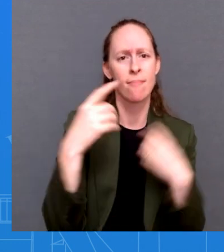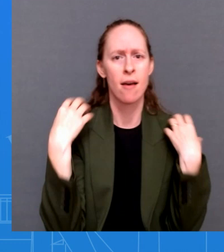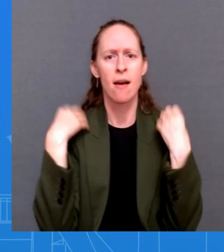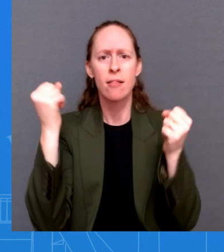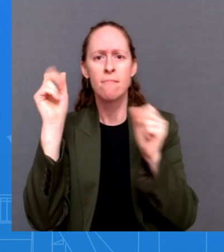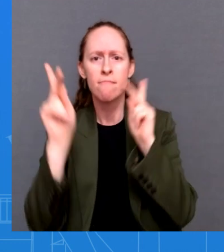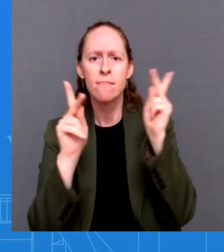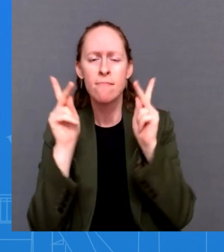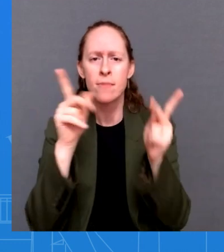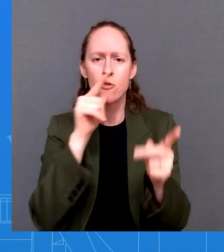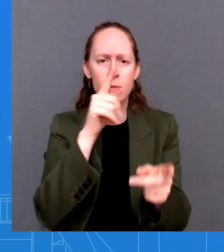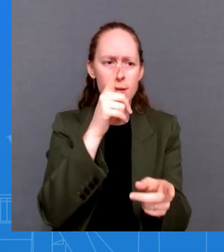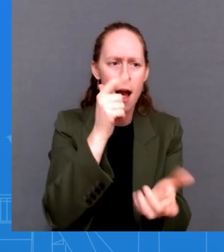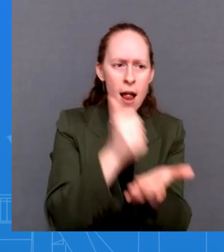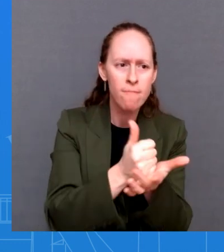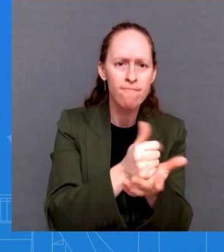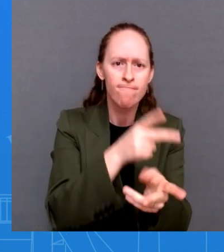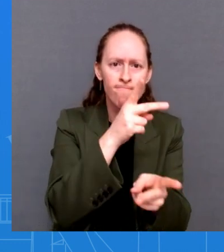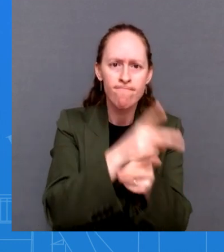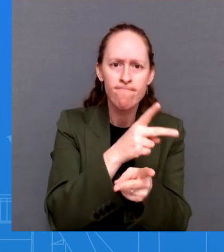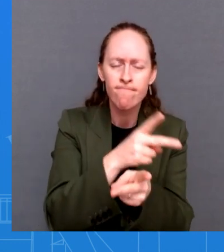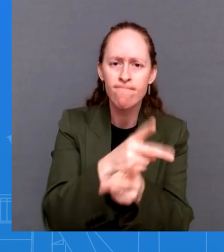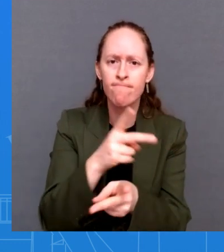With that, let me turn it over to Assistant Secretary O'Connell.